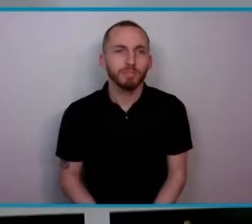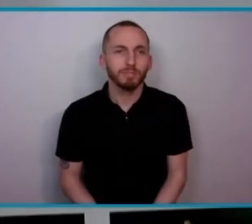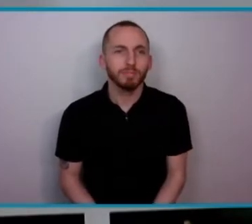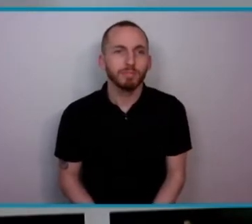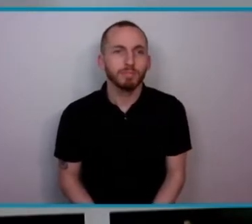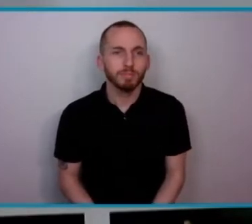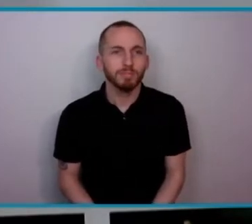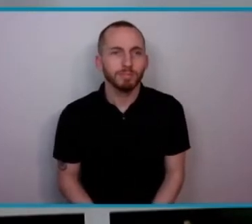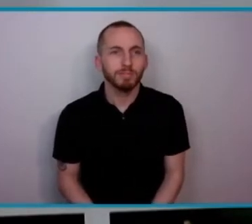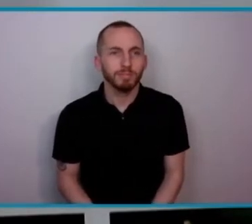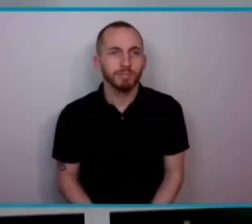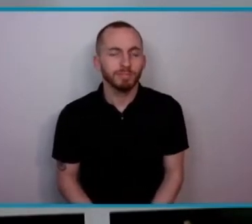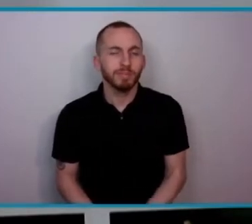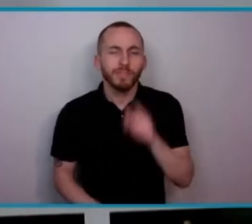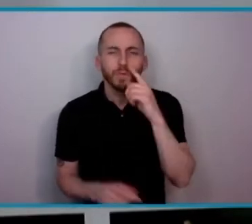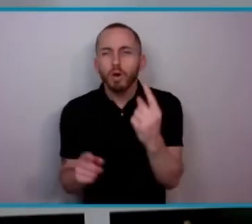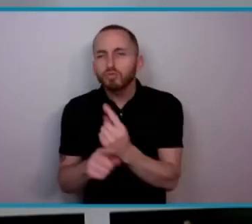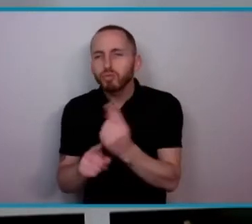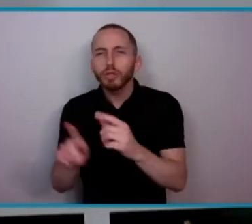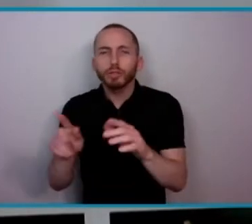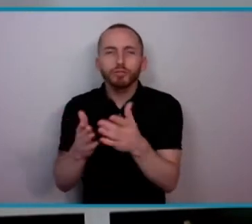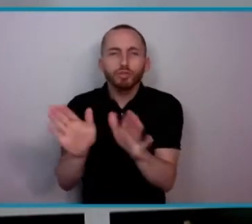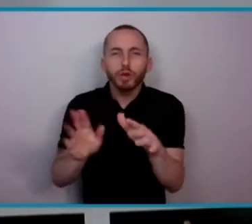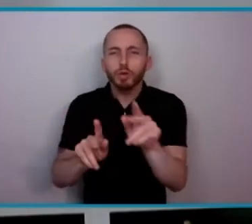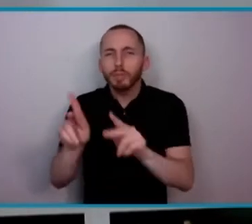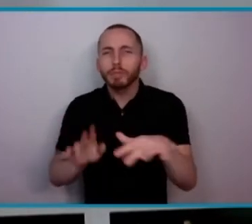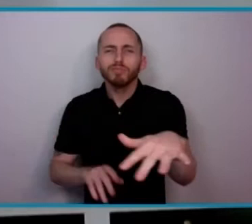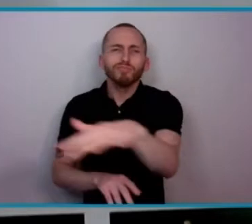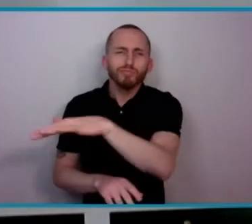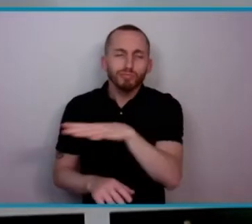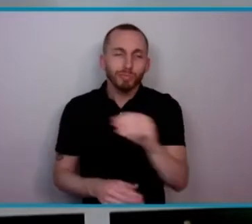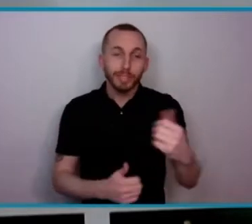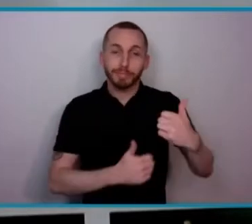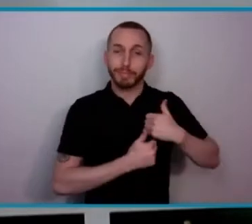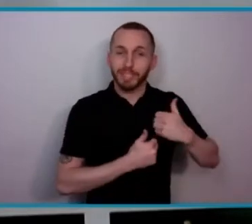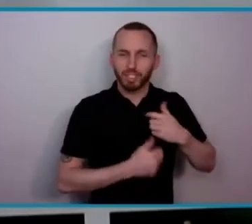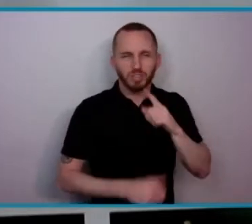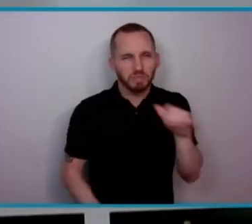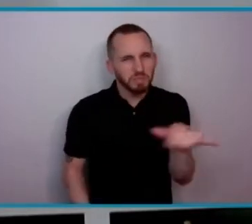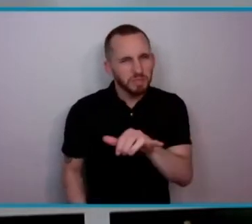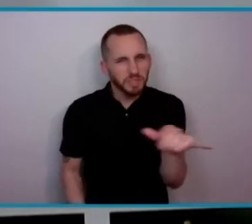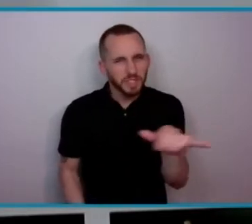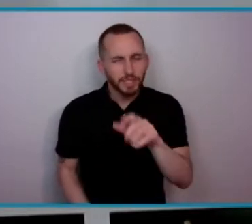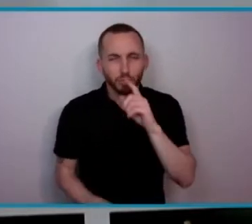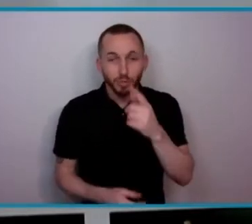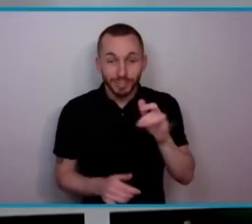To my knowledge, there's very little research on the effect of music therapy for chronic